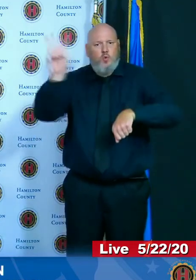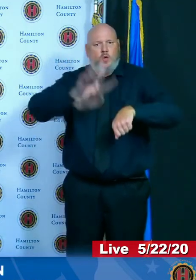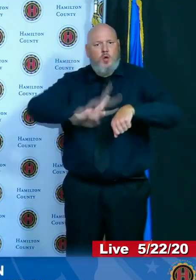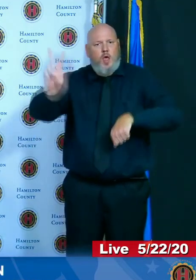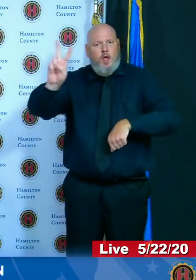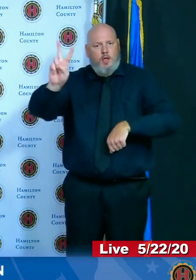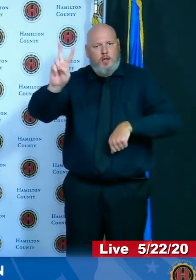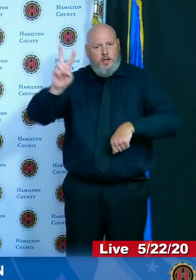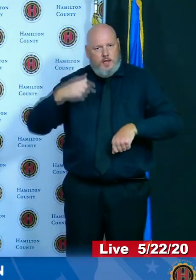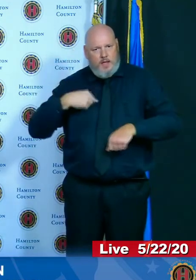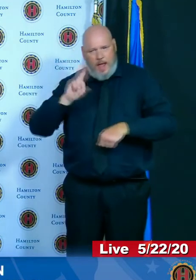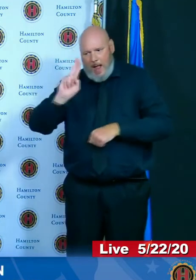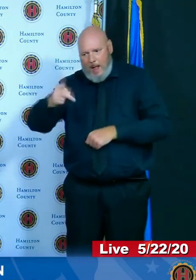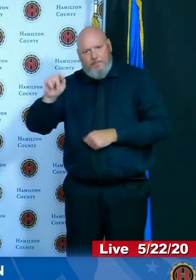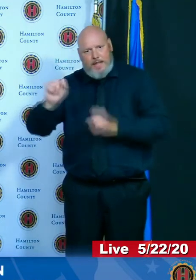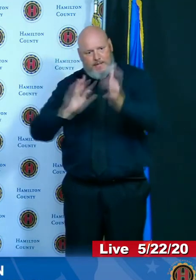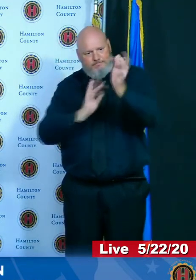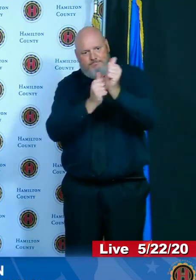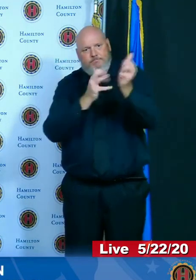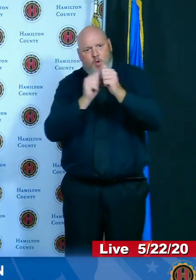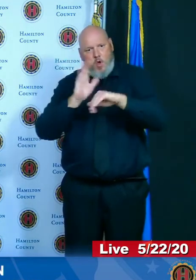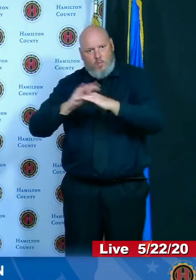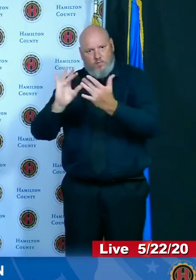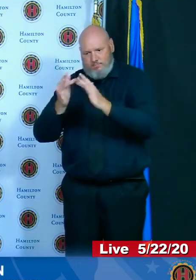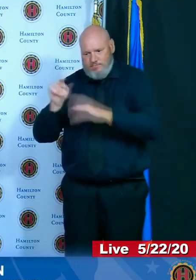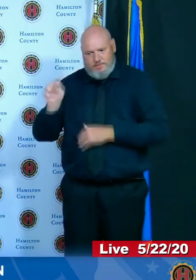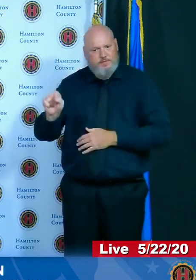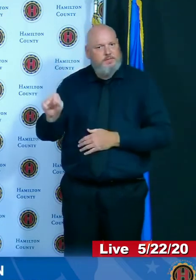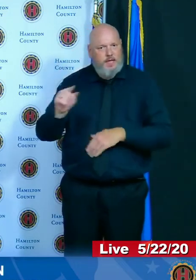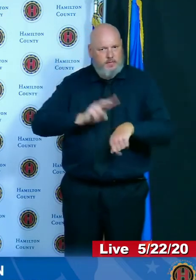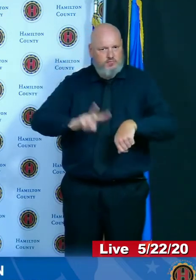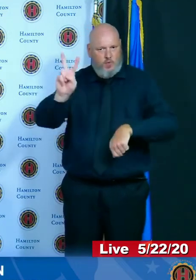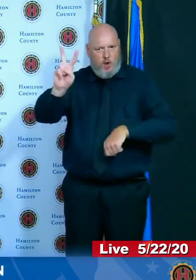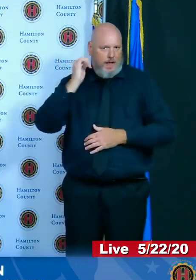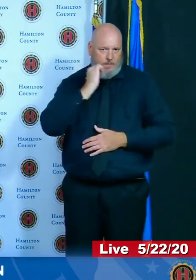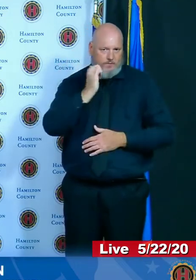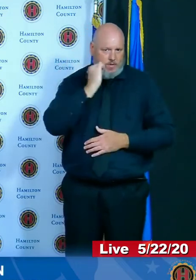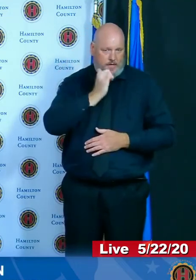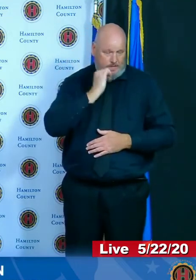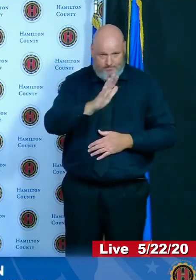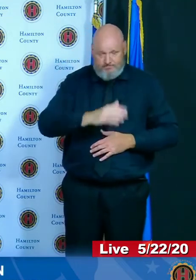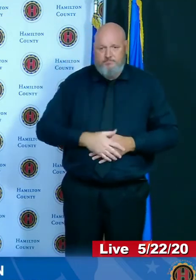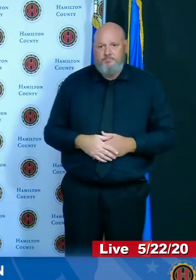as the entire county we also now have a list of known testing sites in Hamilton